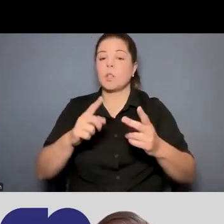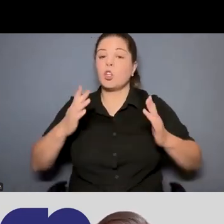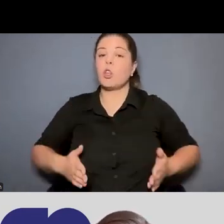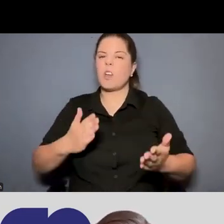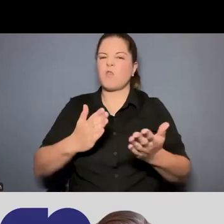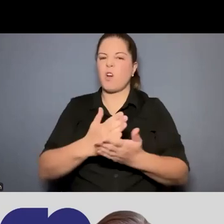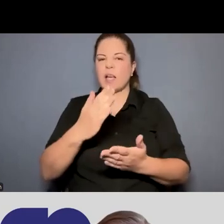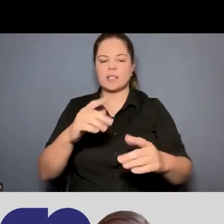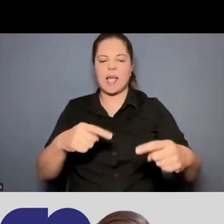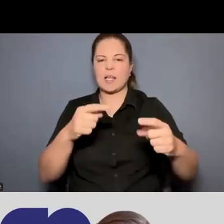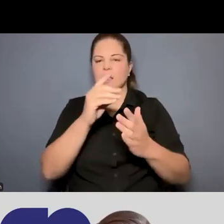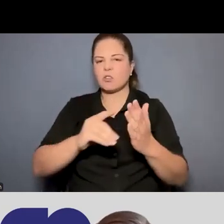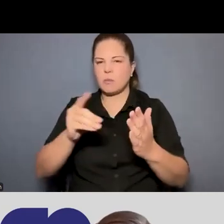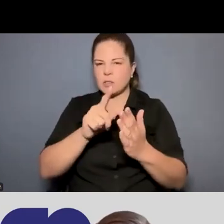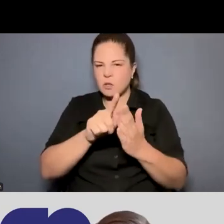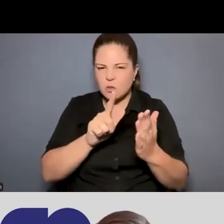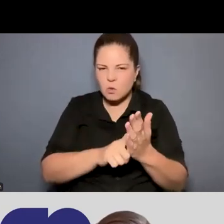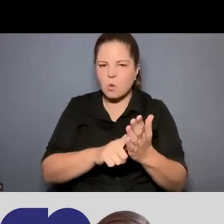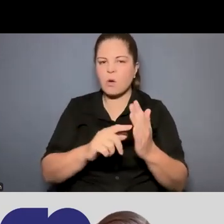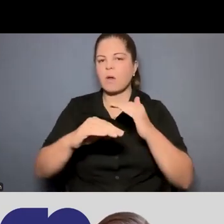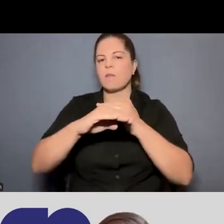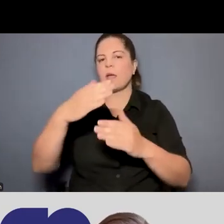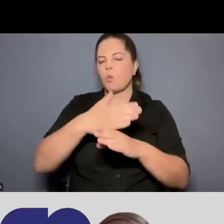the Fair Work laws, and the Work Health and Safety laws.